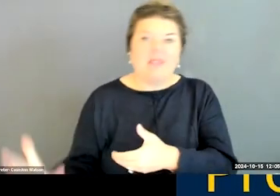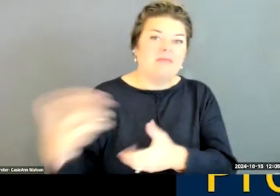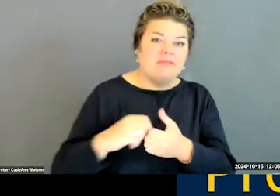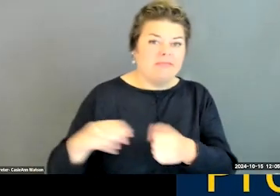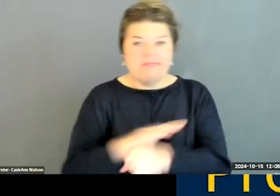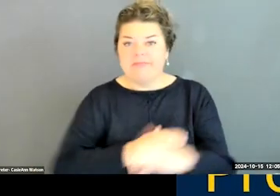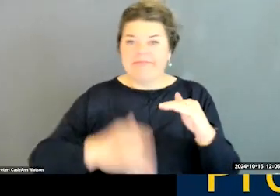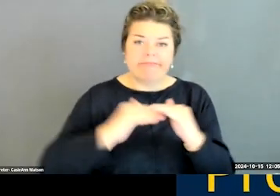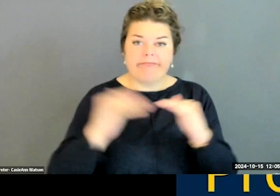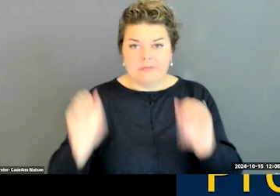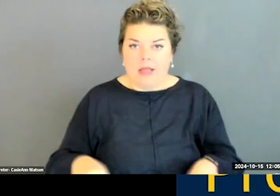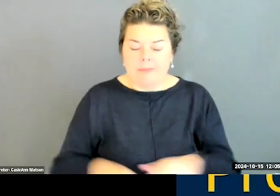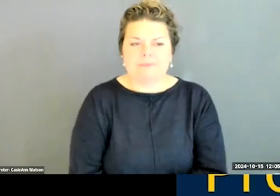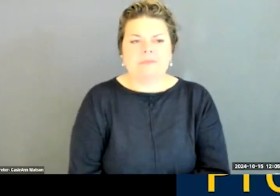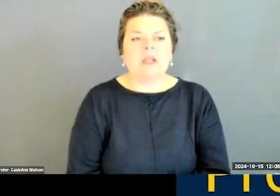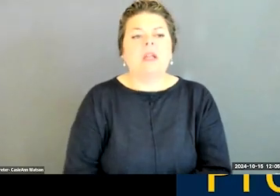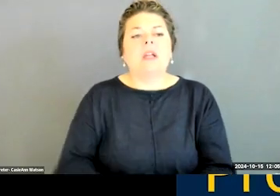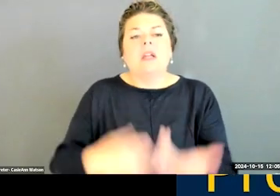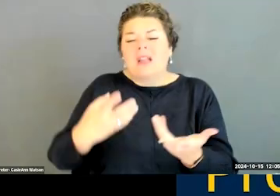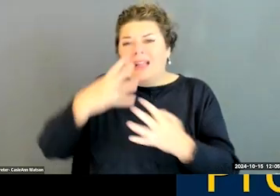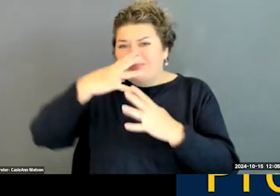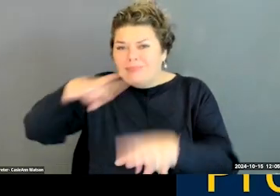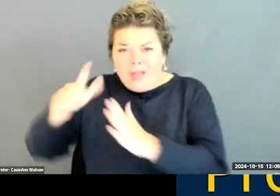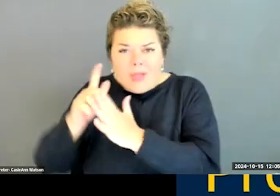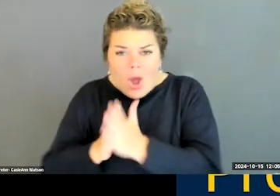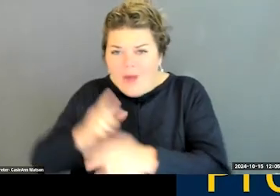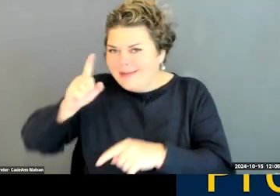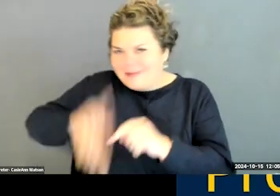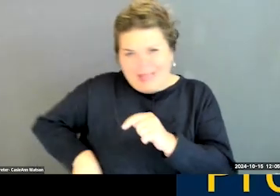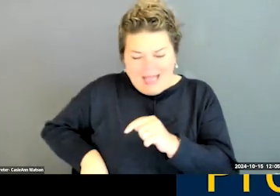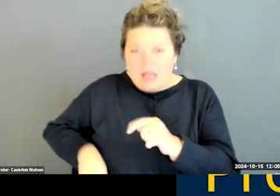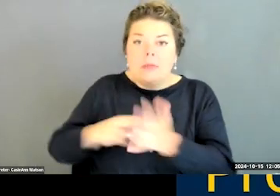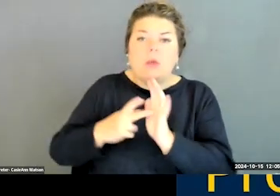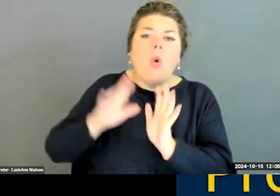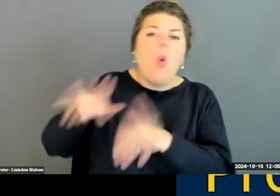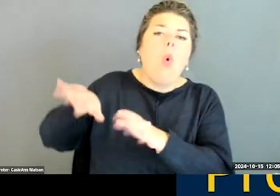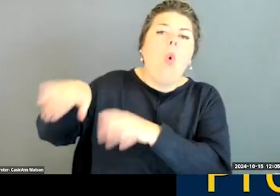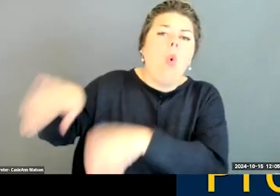Ignorance or indifference to the law is not an excuse to not provide an accommodation or to engage